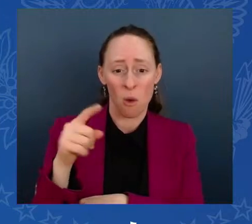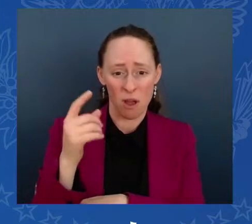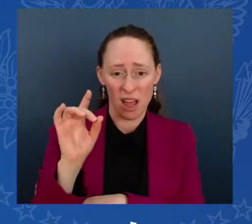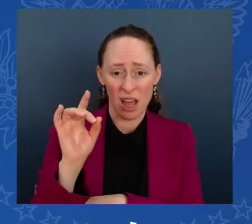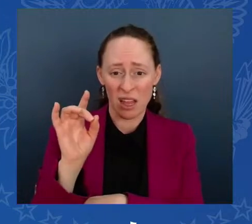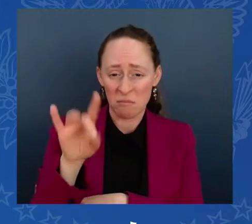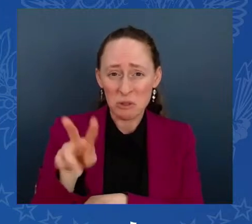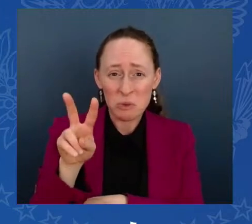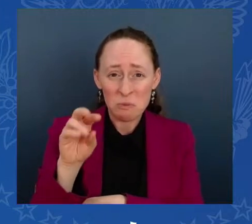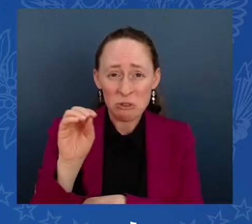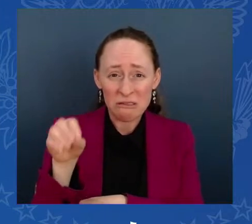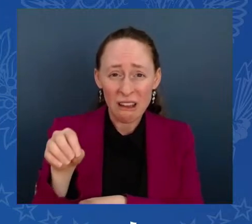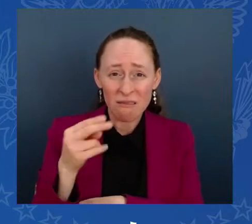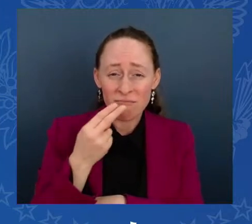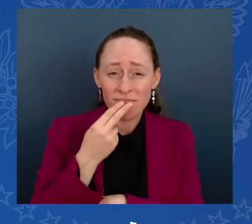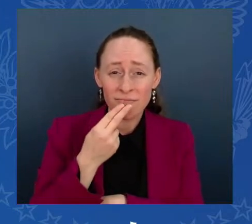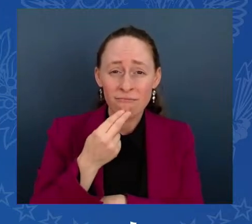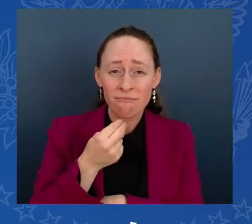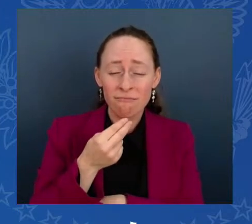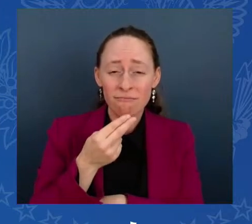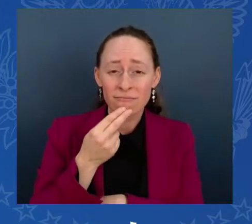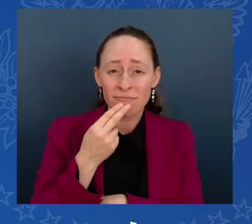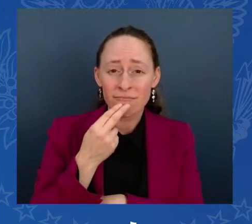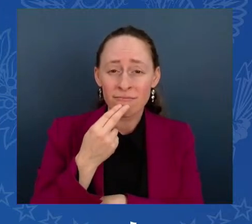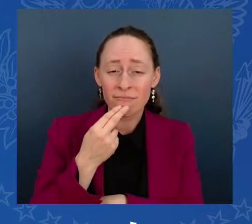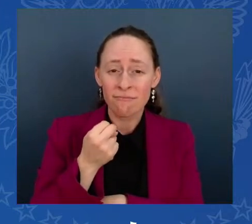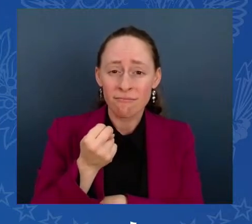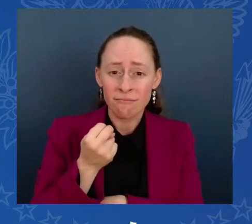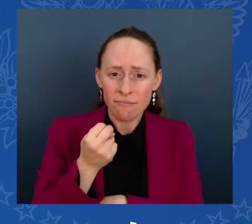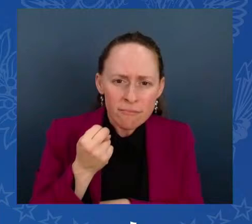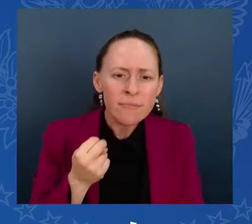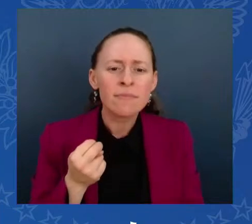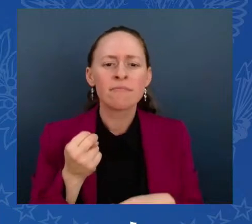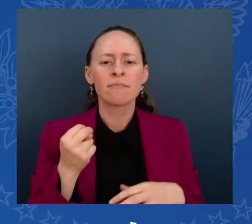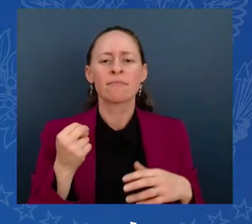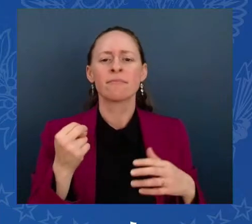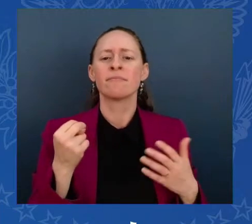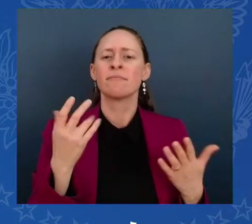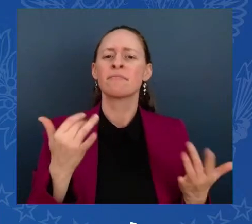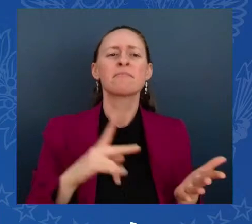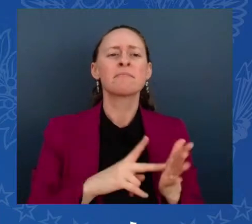You know what that would raise? $500 billion over the next 10 years.